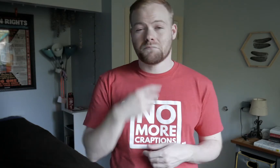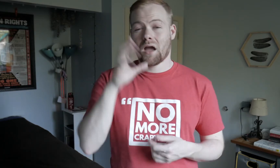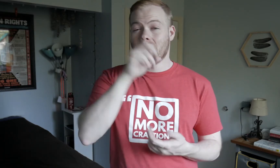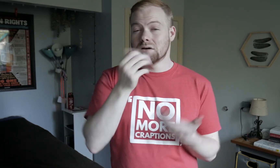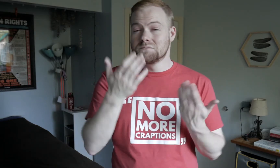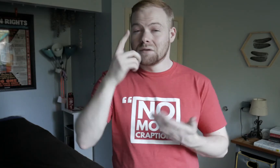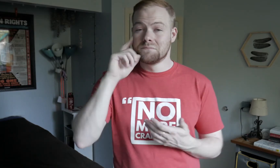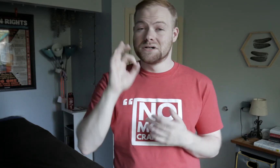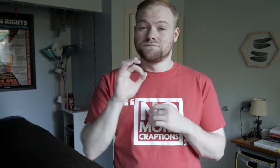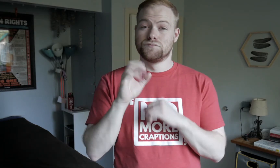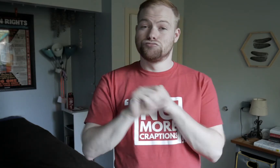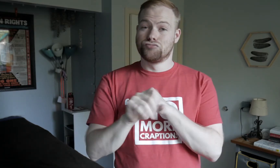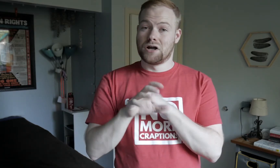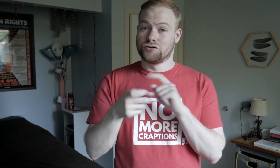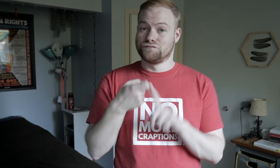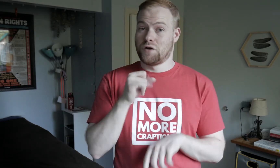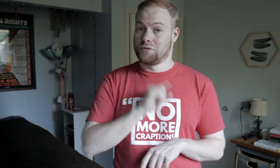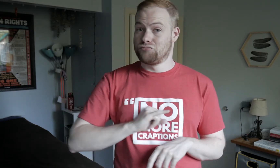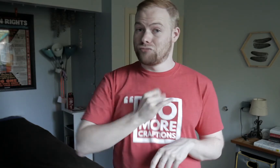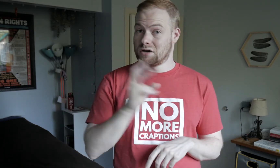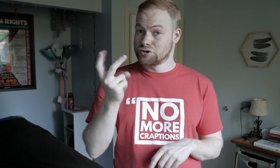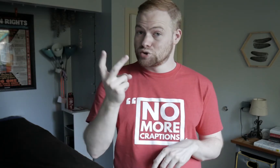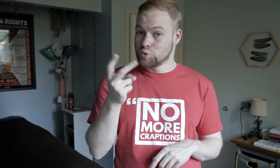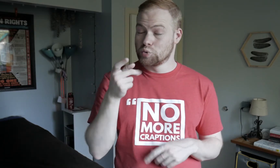I guess maybe because of the trailers from Incredibles 2.